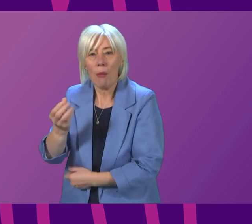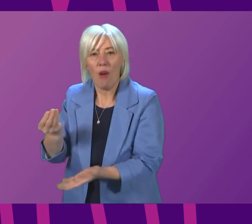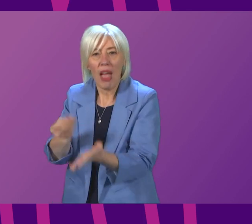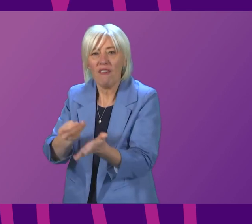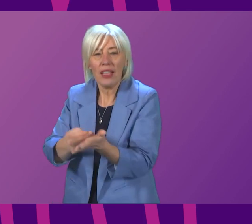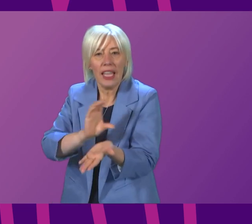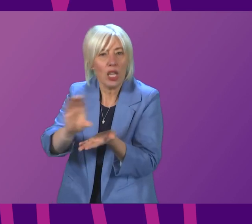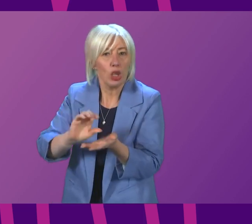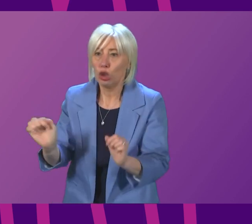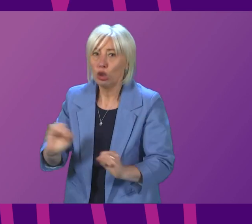businesses.